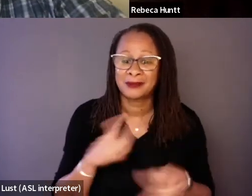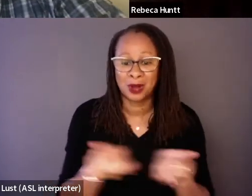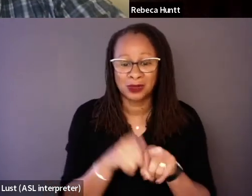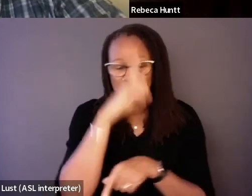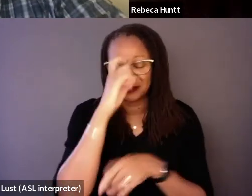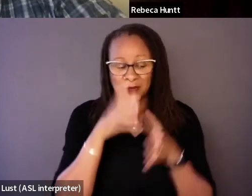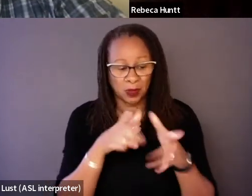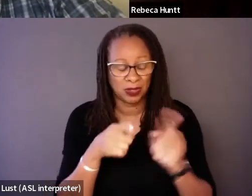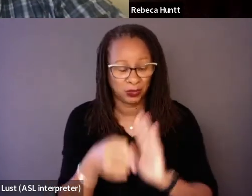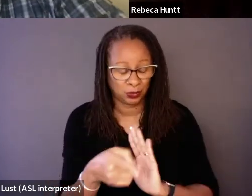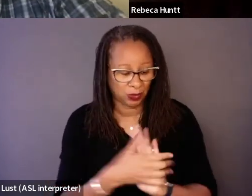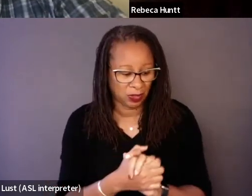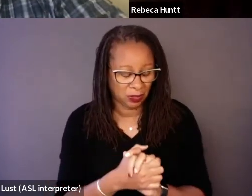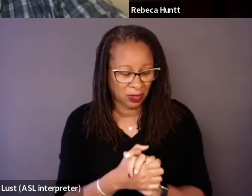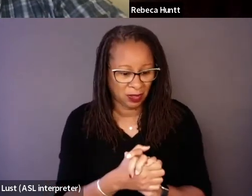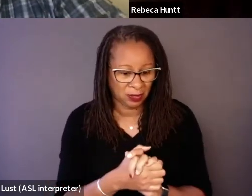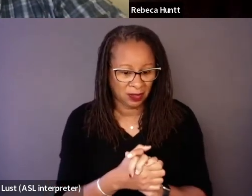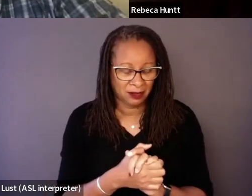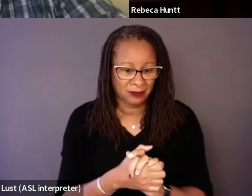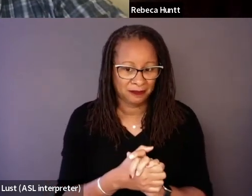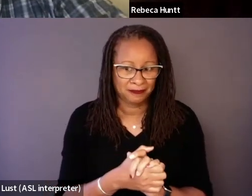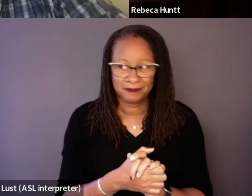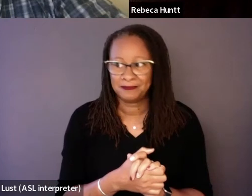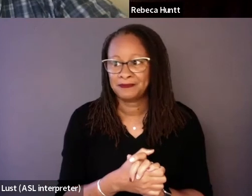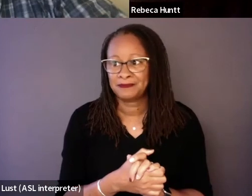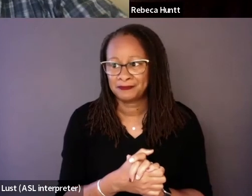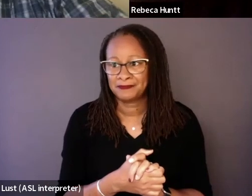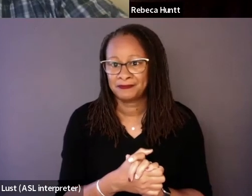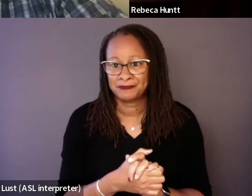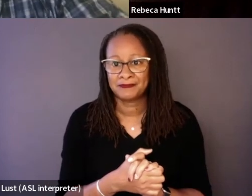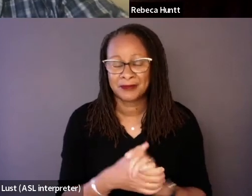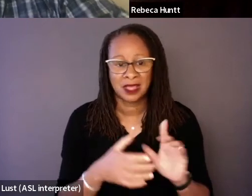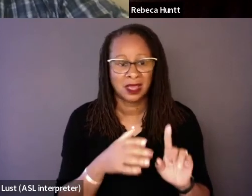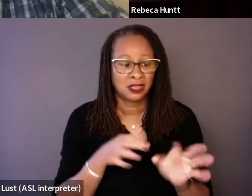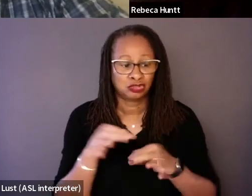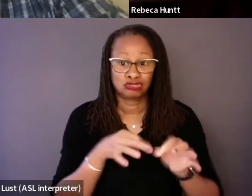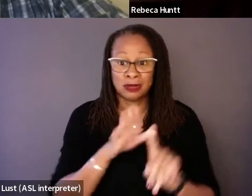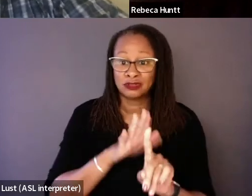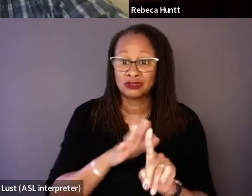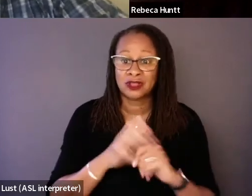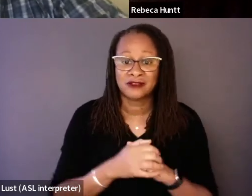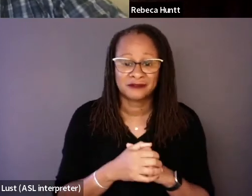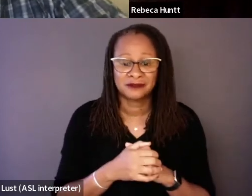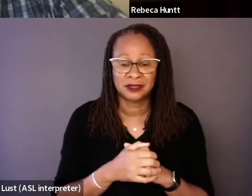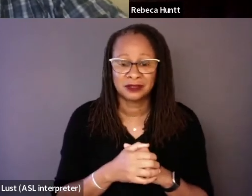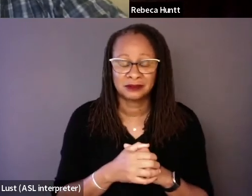because of the way that you, you know, self -- you know, describe yourself instead of questioning yourself.